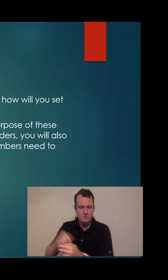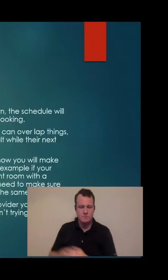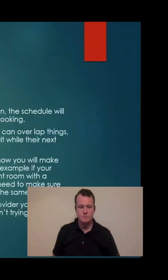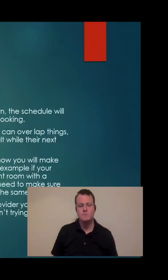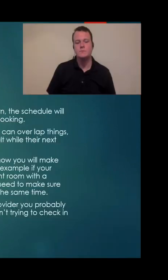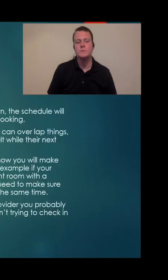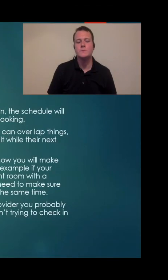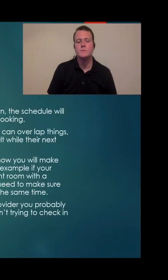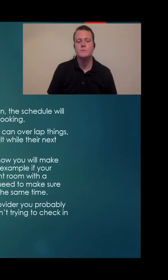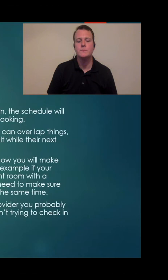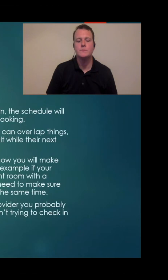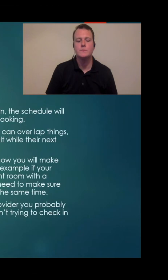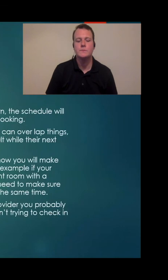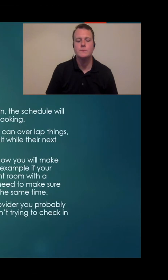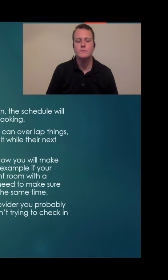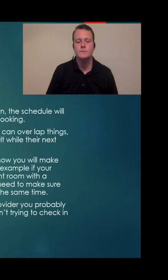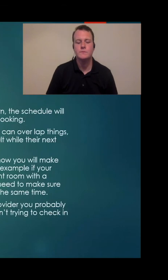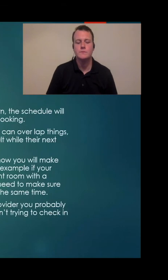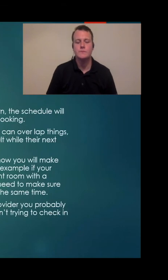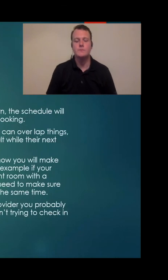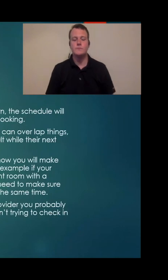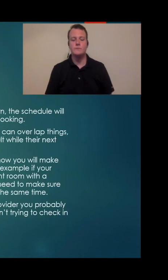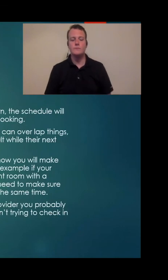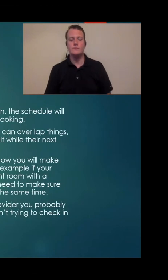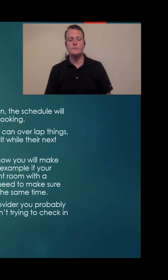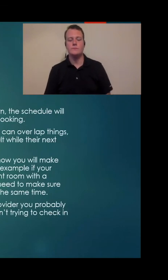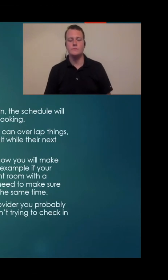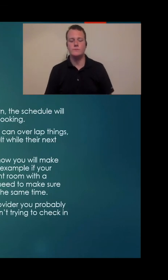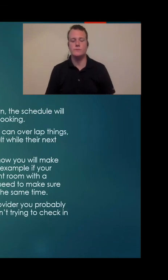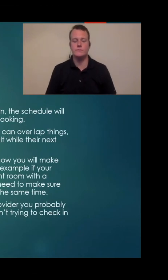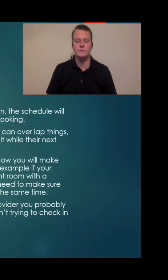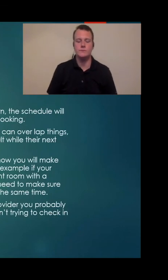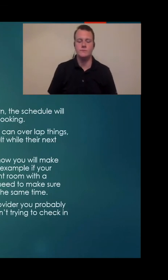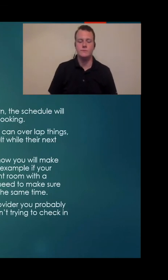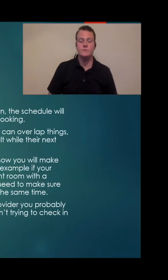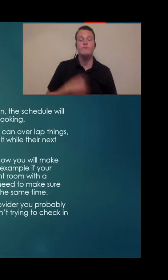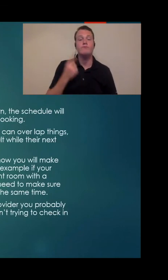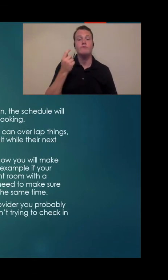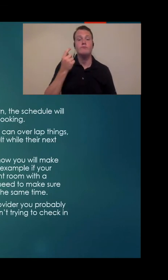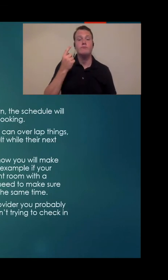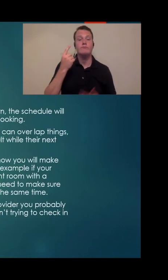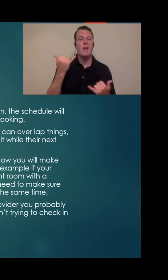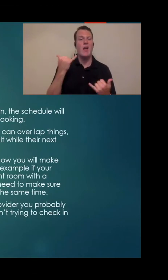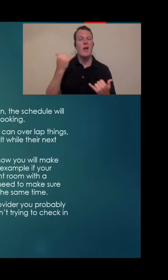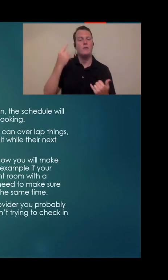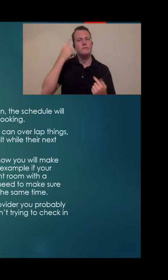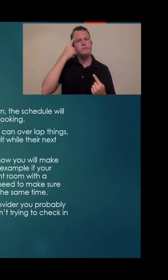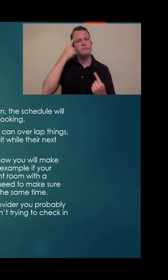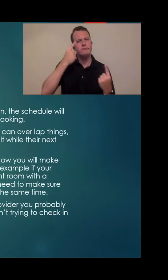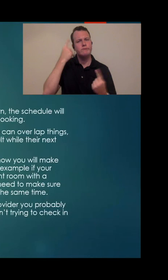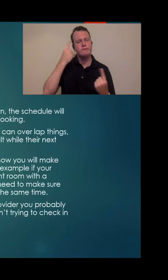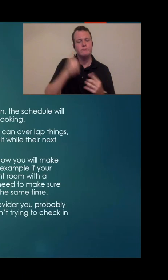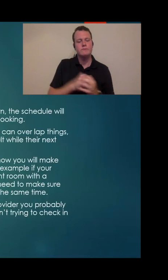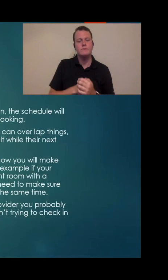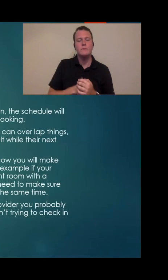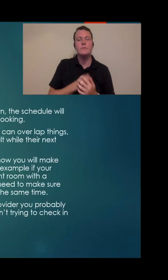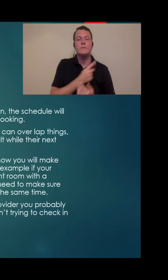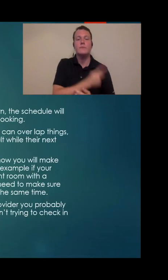the next slide so some things to think about for patient appointments and kind